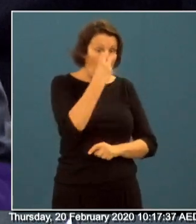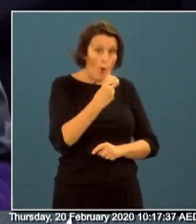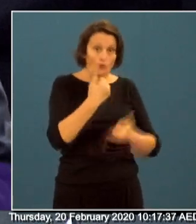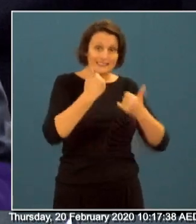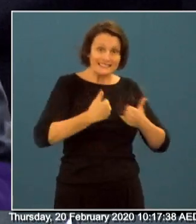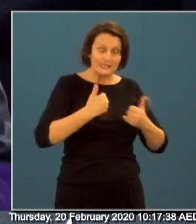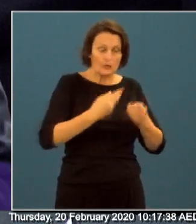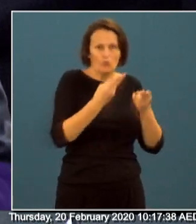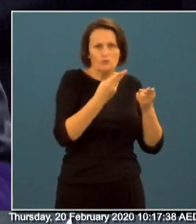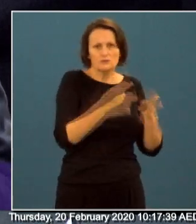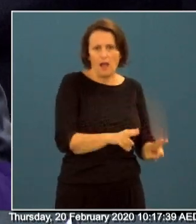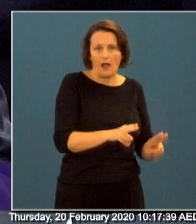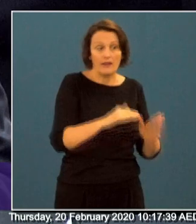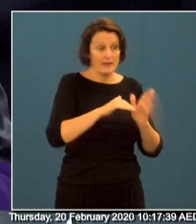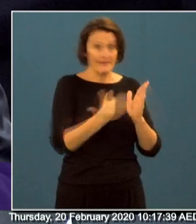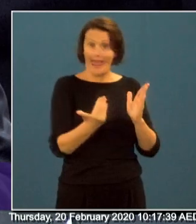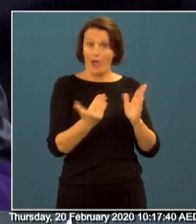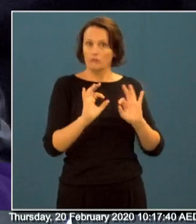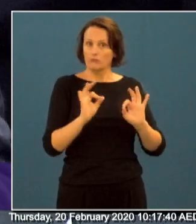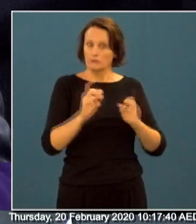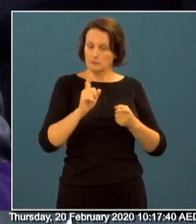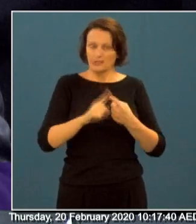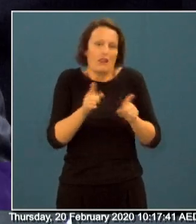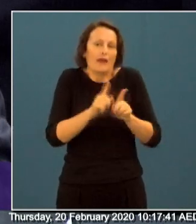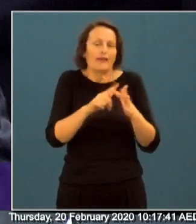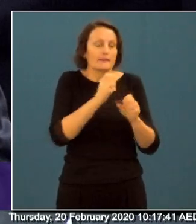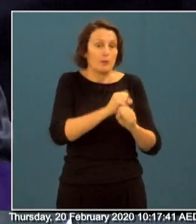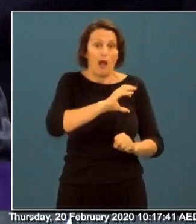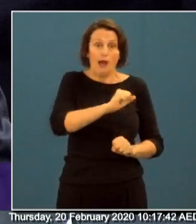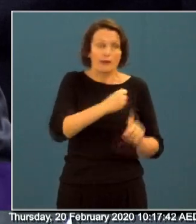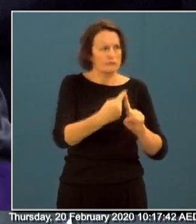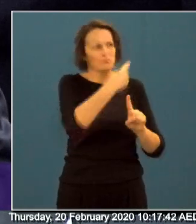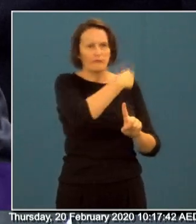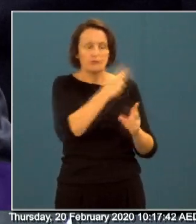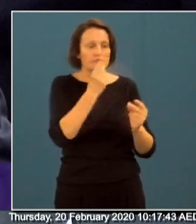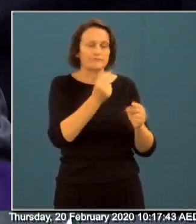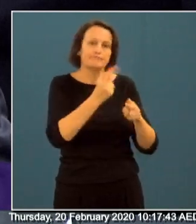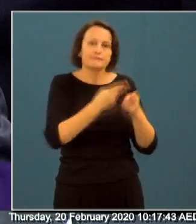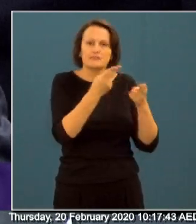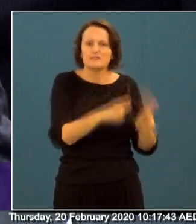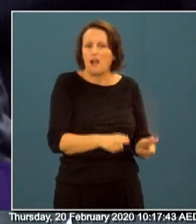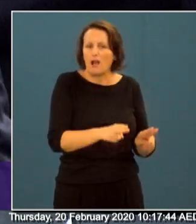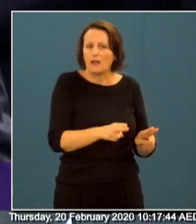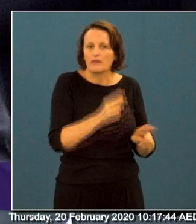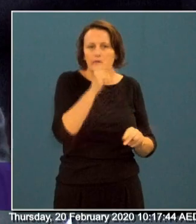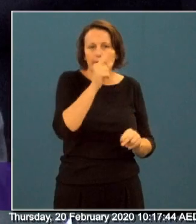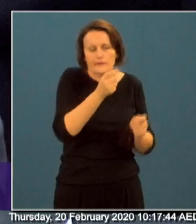or even years ago now living — take heart attack, for example. It used to be the case in Australia someone would die of a heart attack